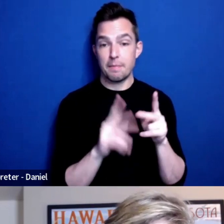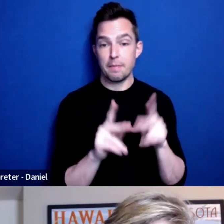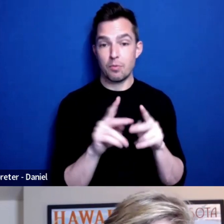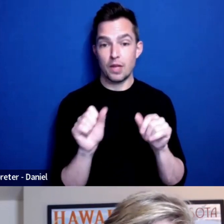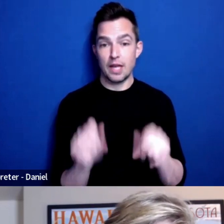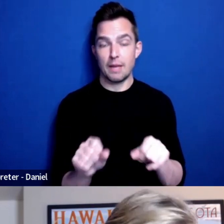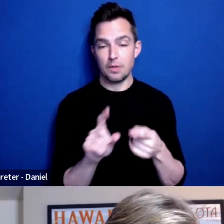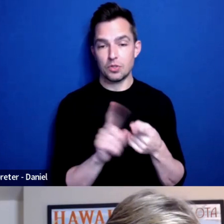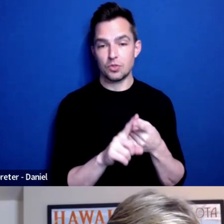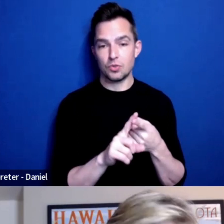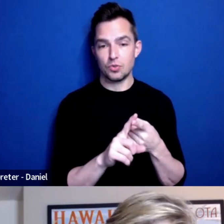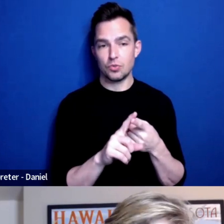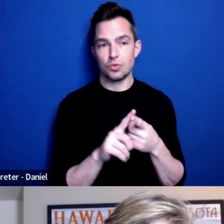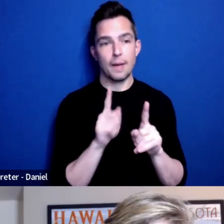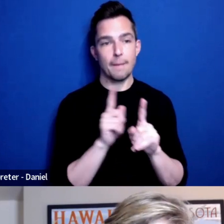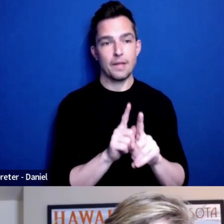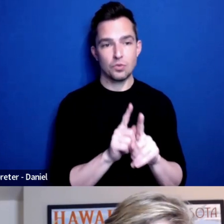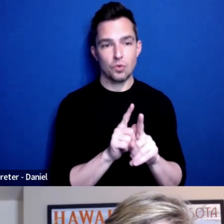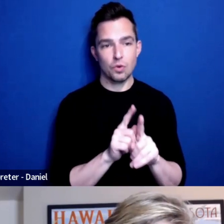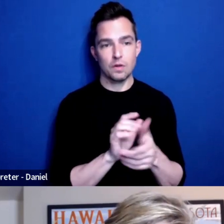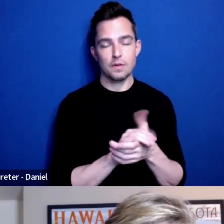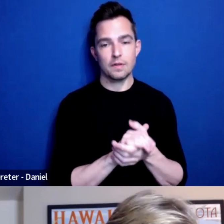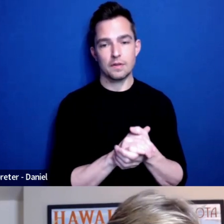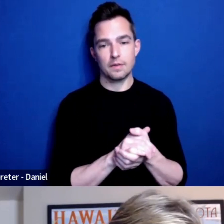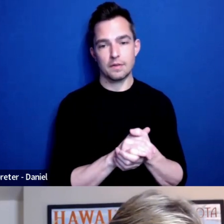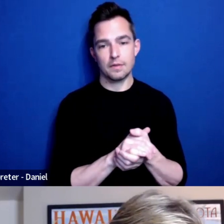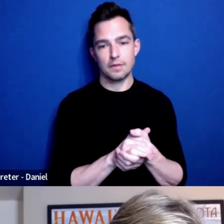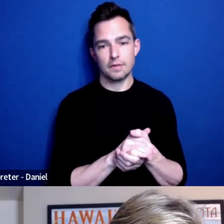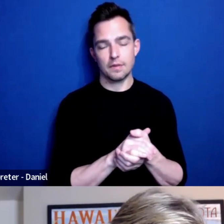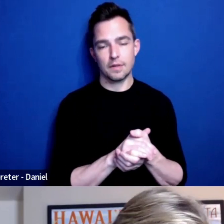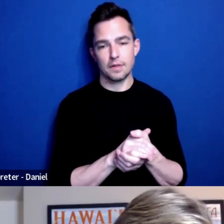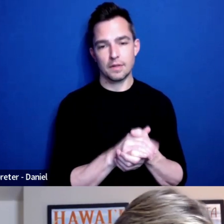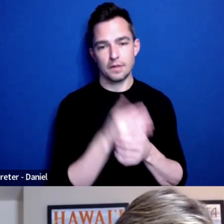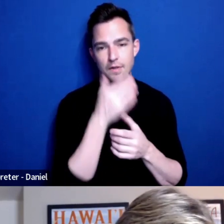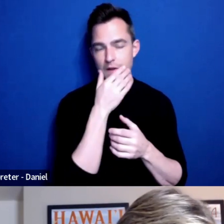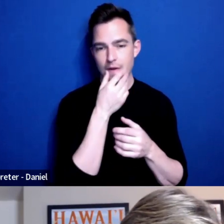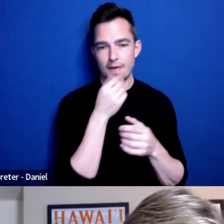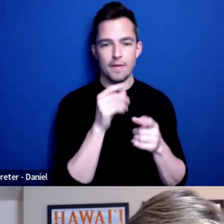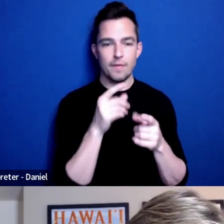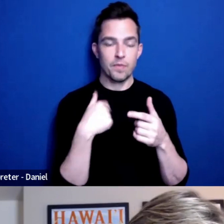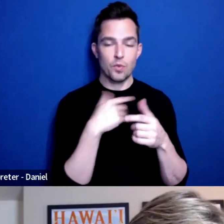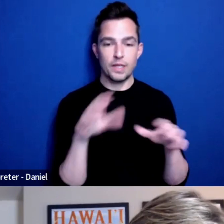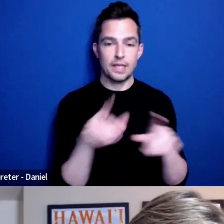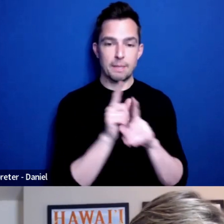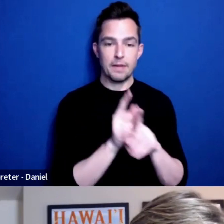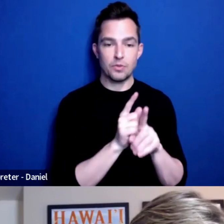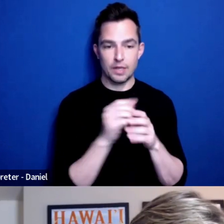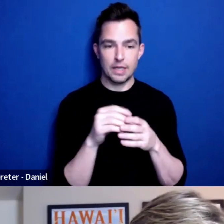mentor more independently, because at first, we did, we did mentoring in pairs at first,